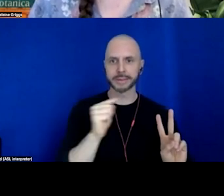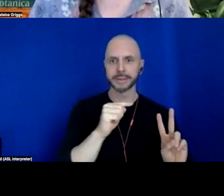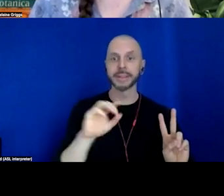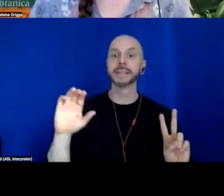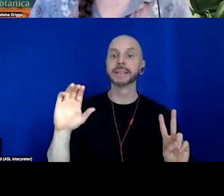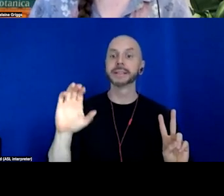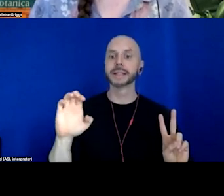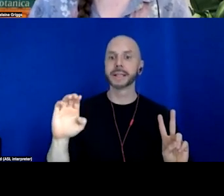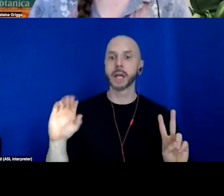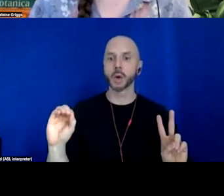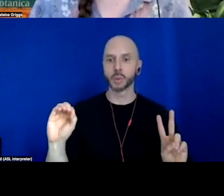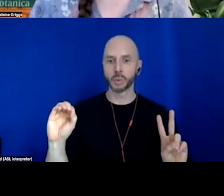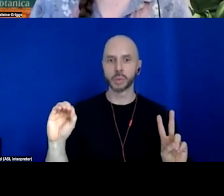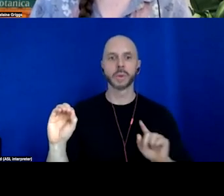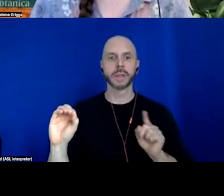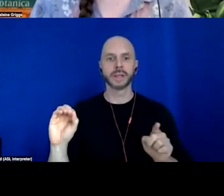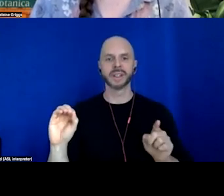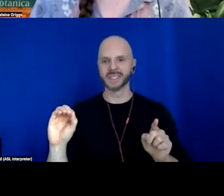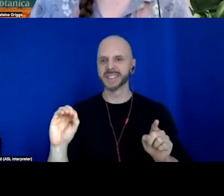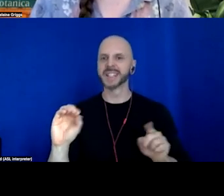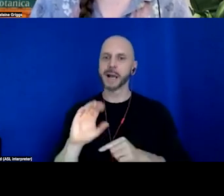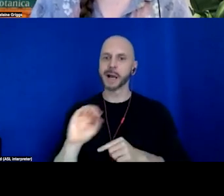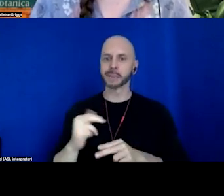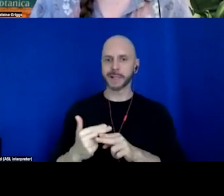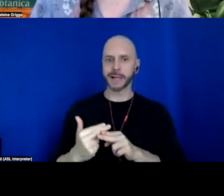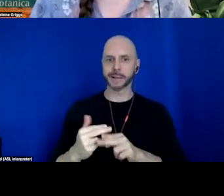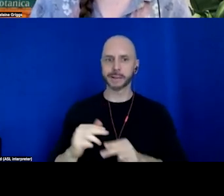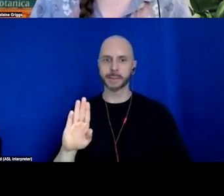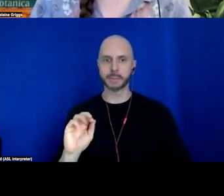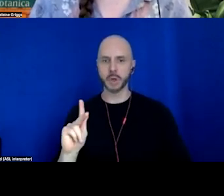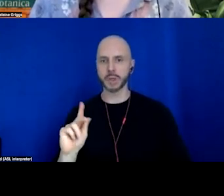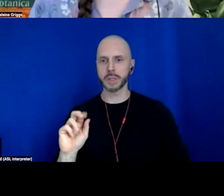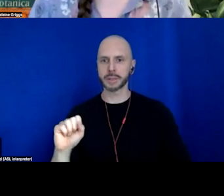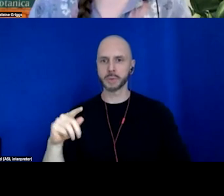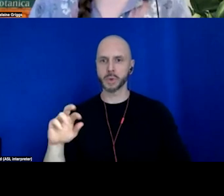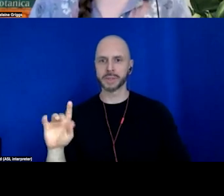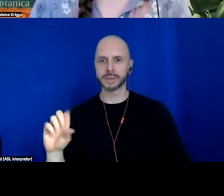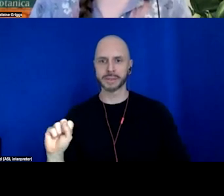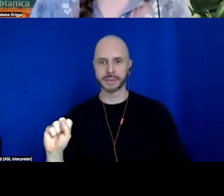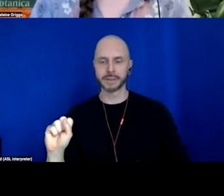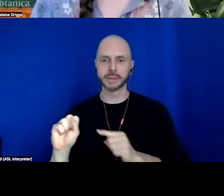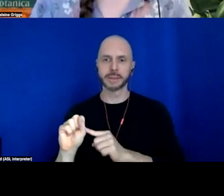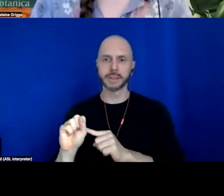and focuses on streamlining the service and workflow, developing new formats,